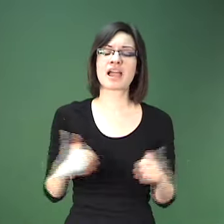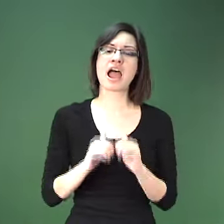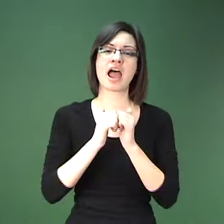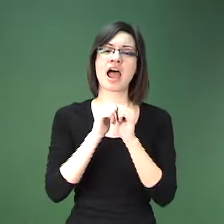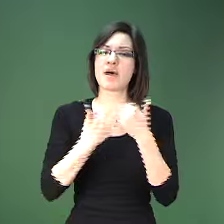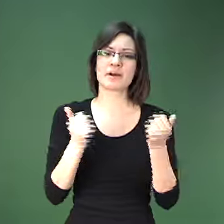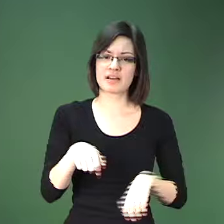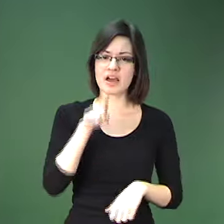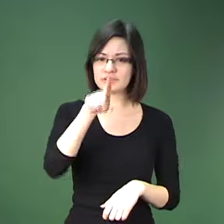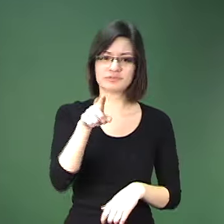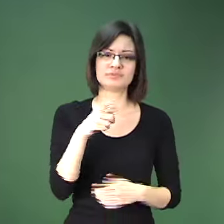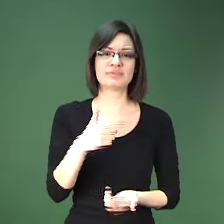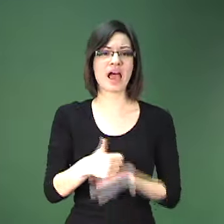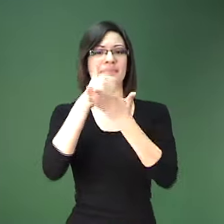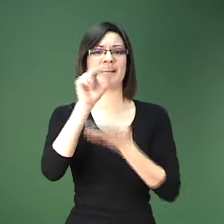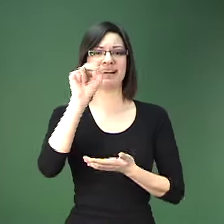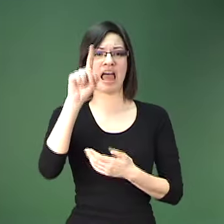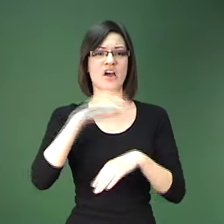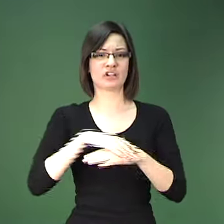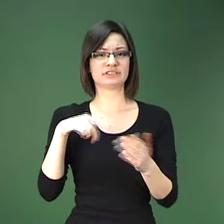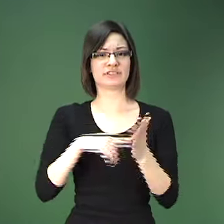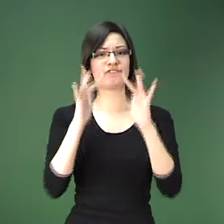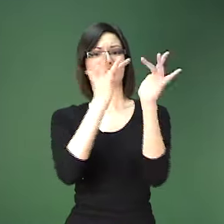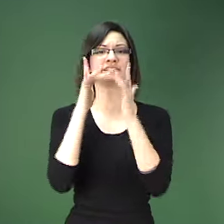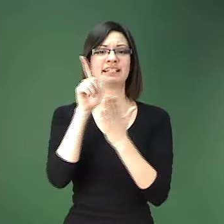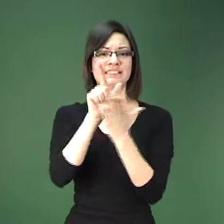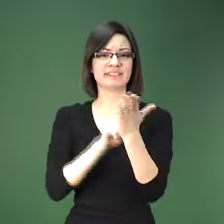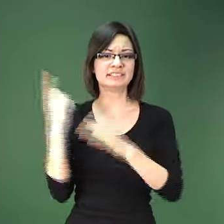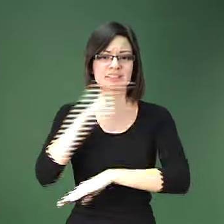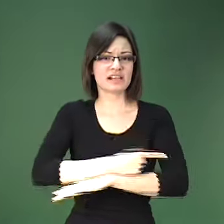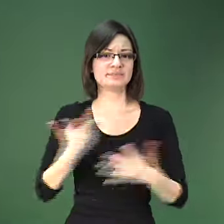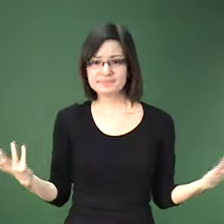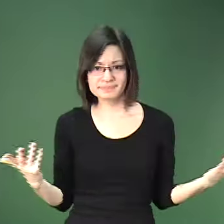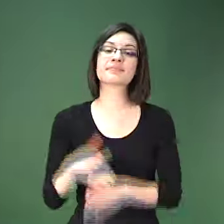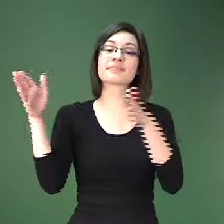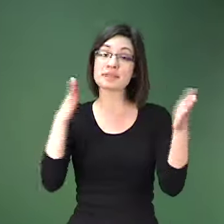How can you help the NAD on this virtual legislative day?